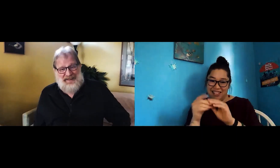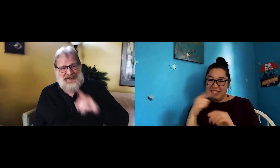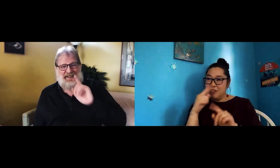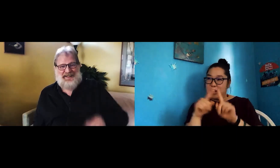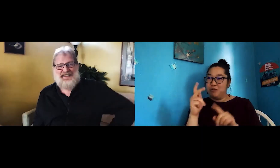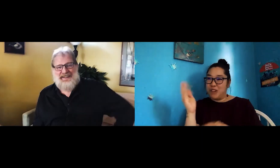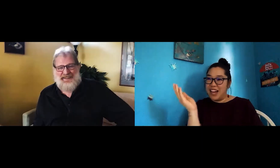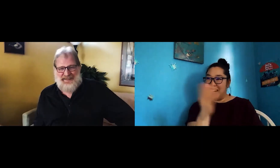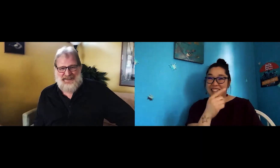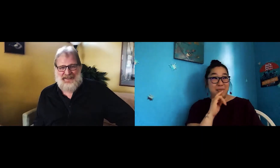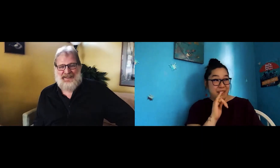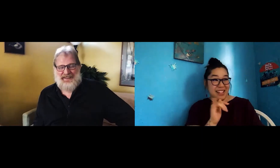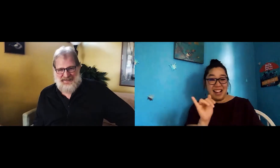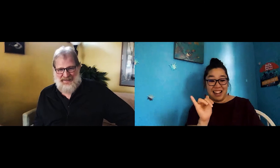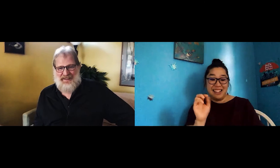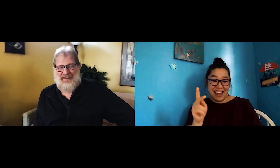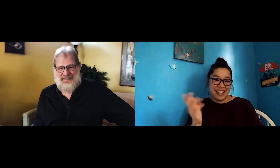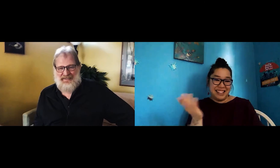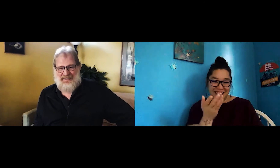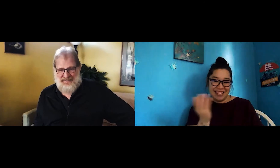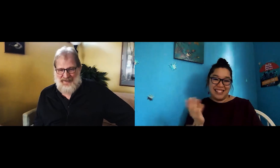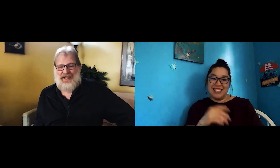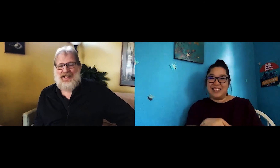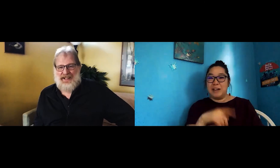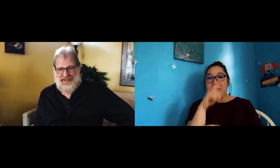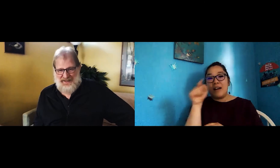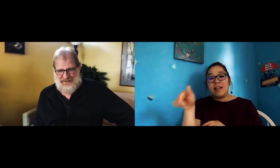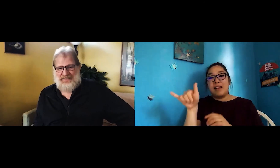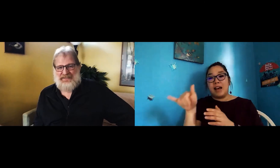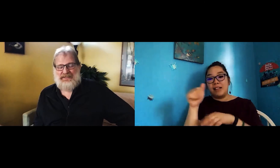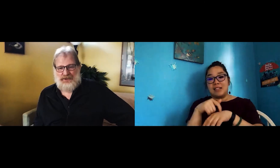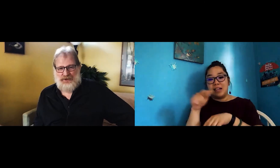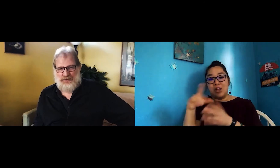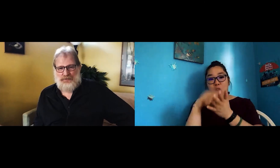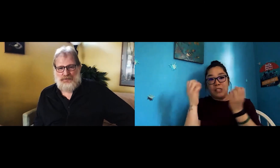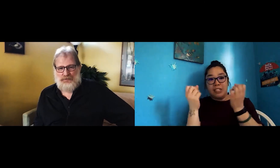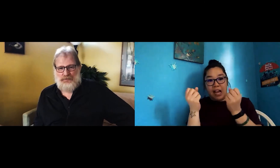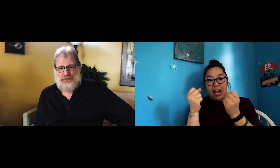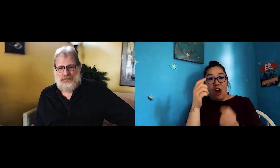Yes, they told me that it all started with 'Star Trek' for them. Because at that time, they were